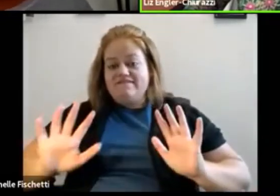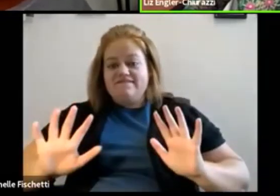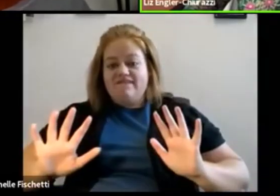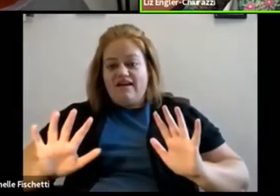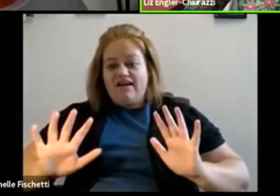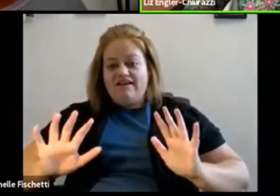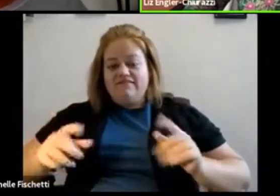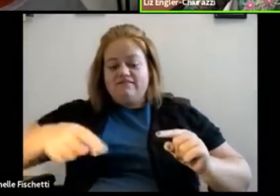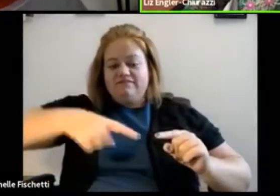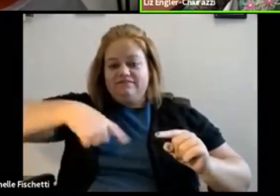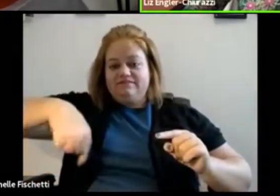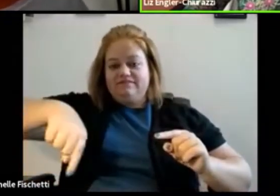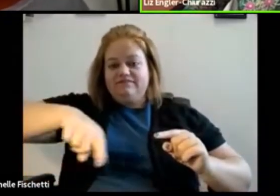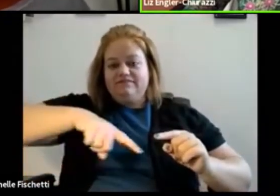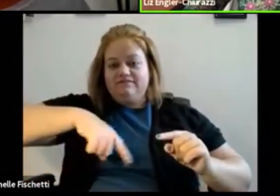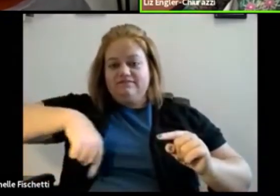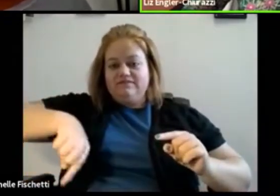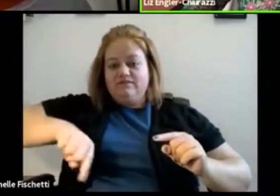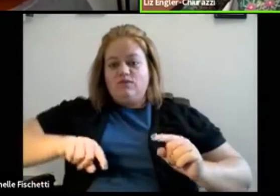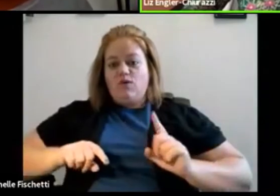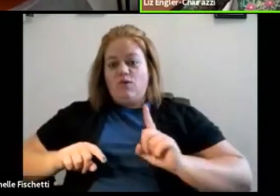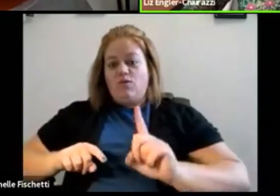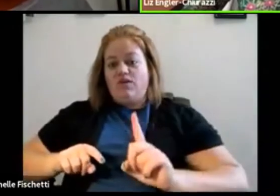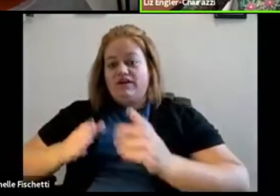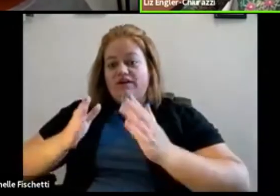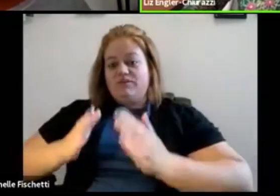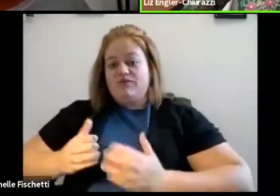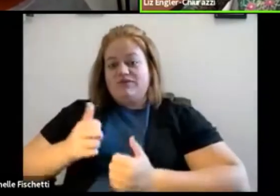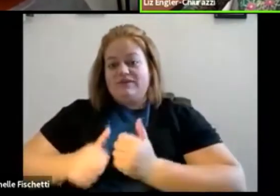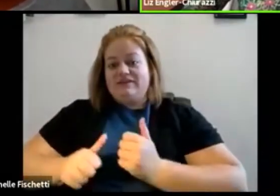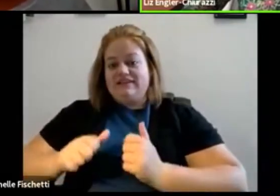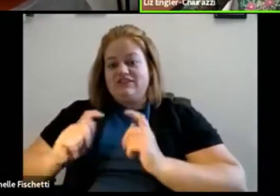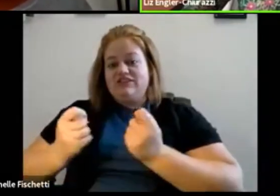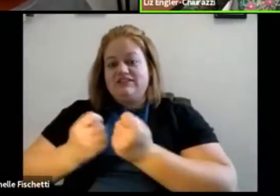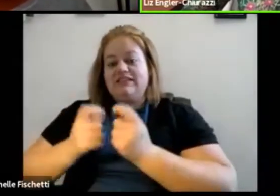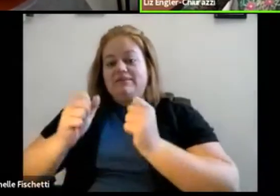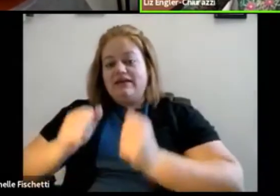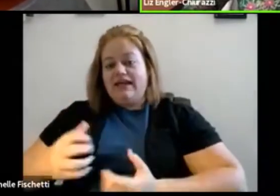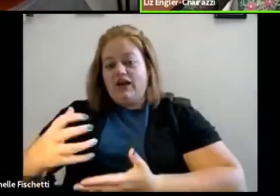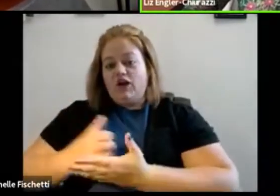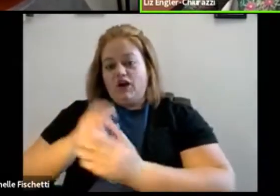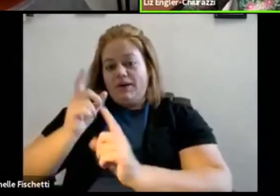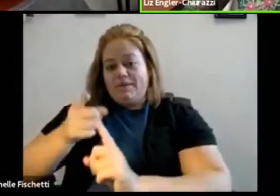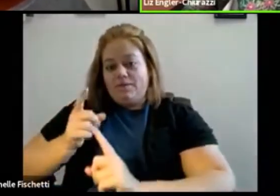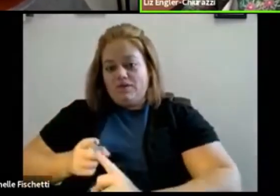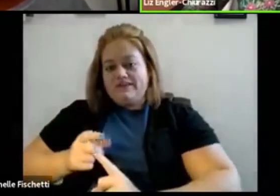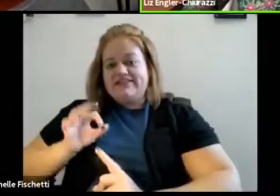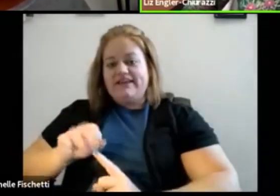time one person from each team can score points if they pass the skaters on the